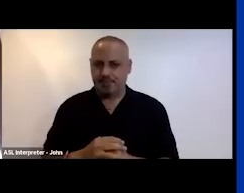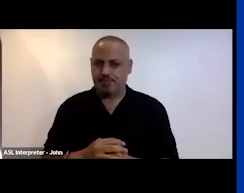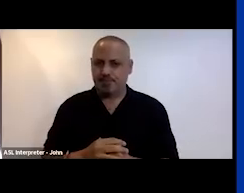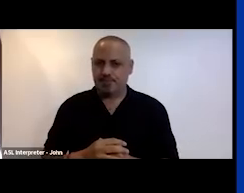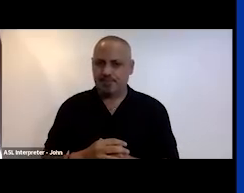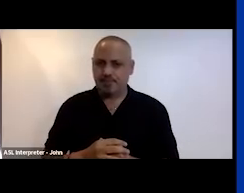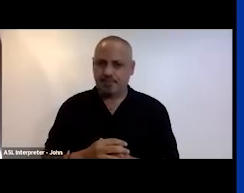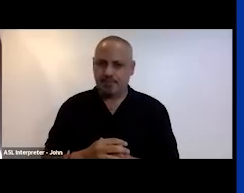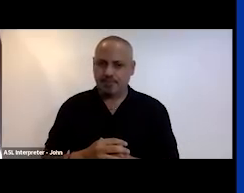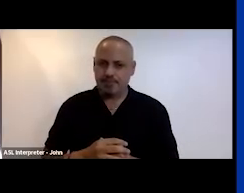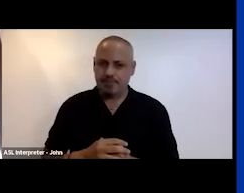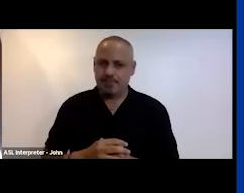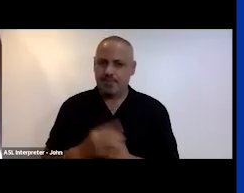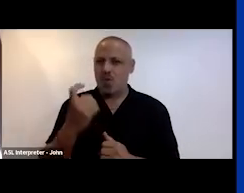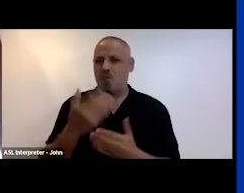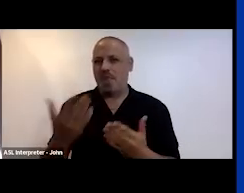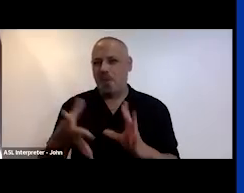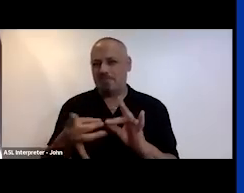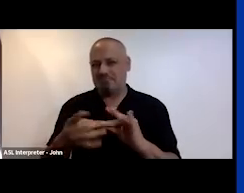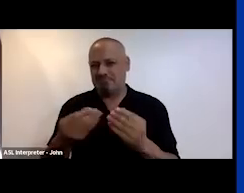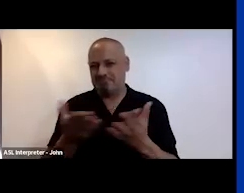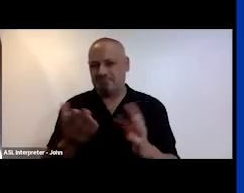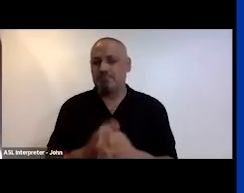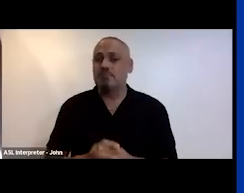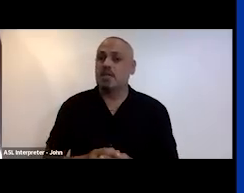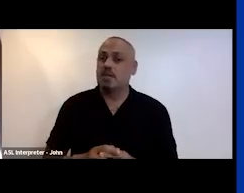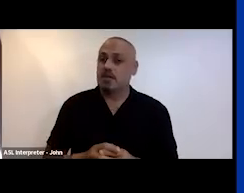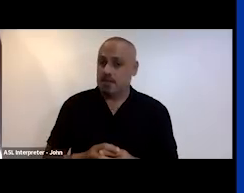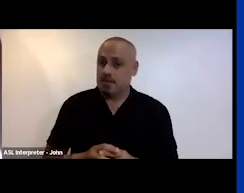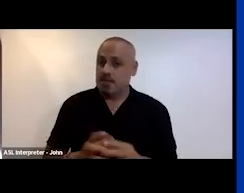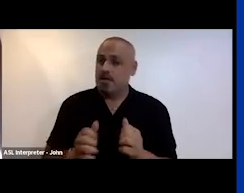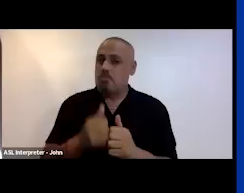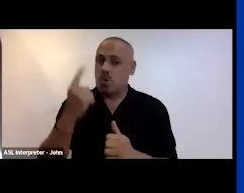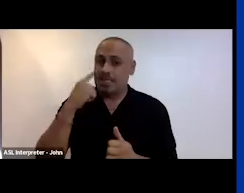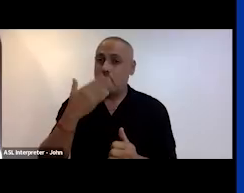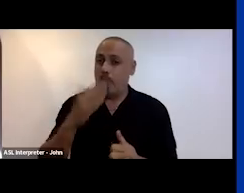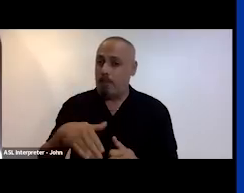I got just one more thing I wanna say that while this mostly sounds like bad news in some ways,